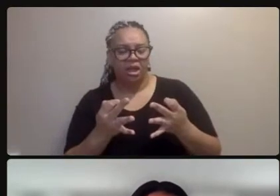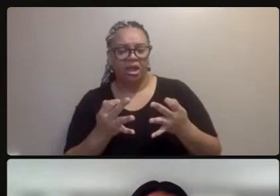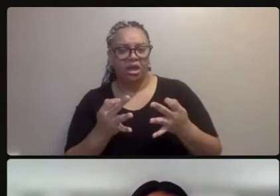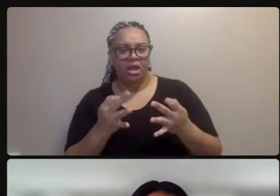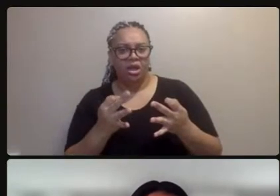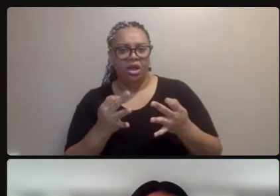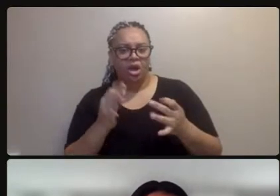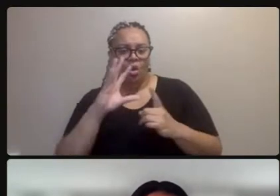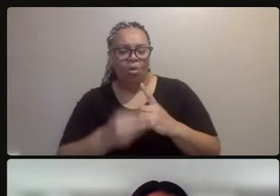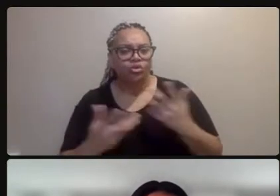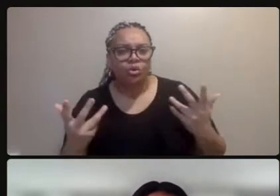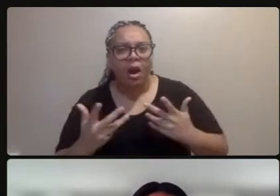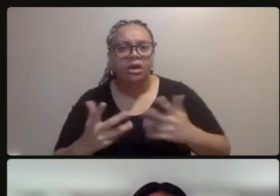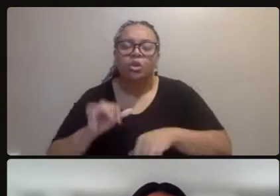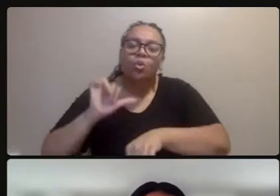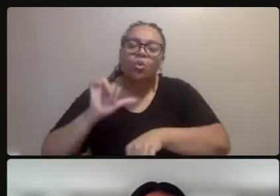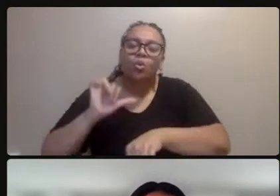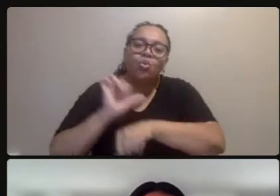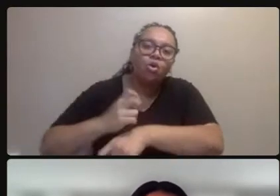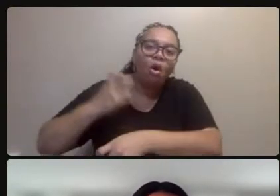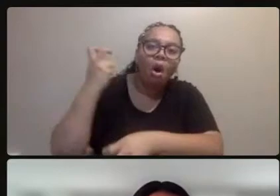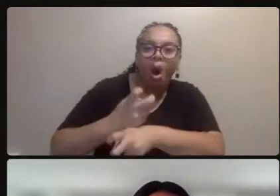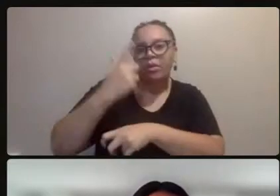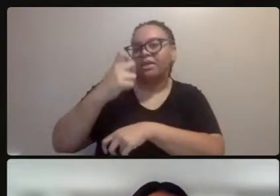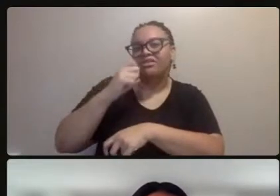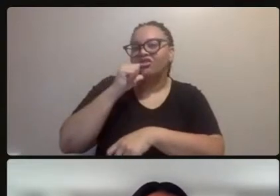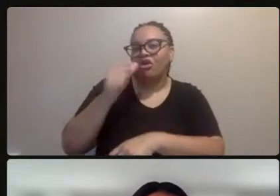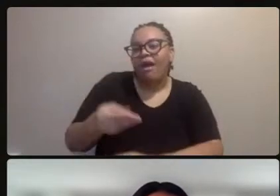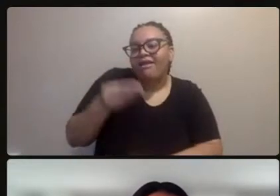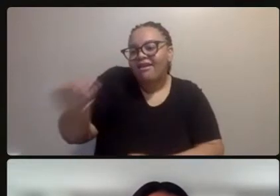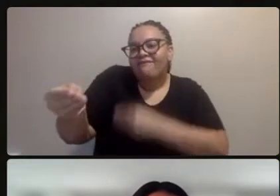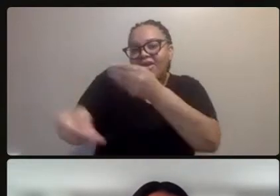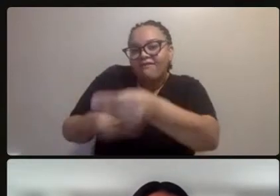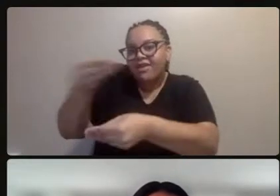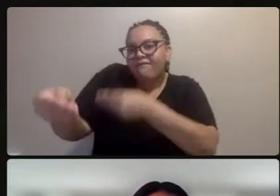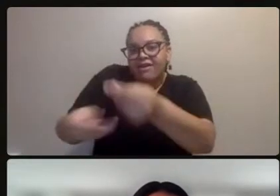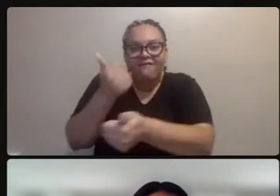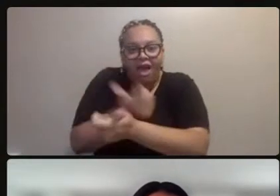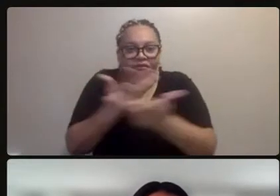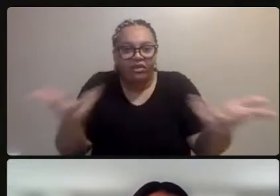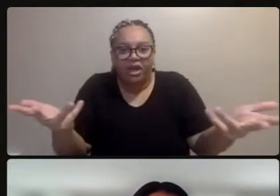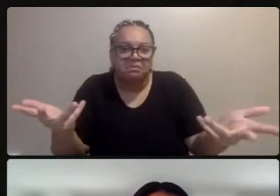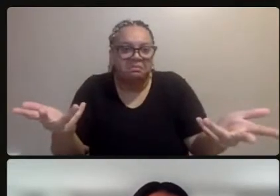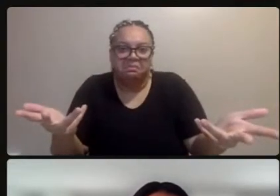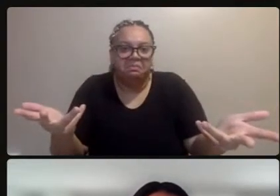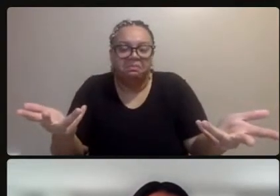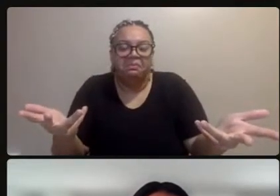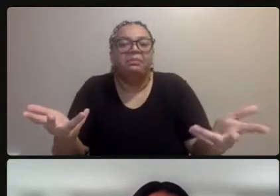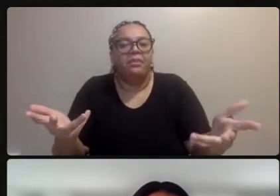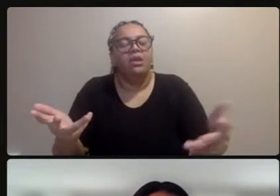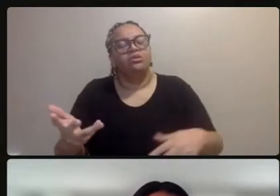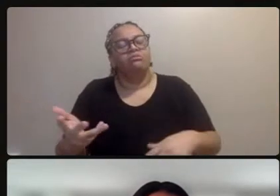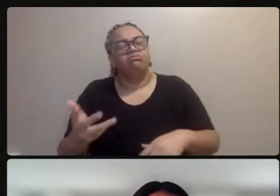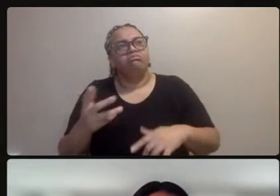FOR FIVE KIDS BUT OUR FAMILY